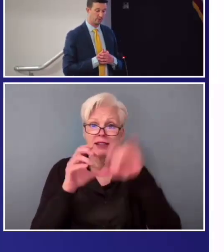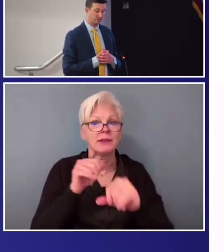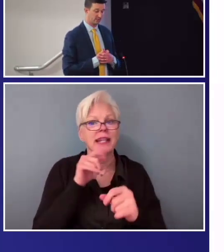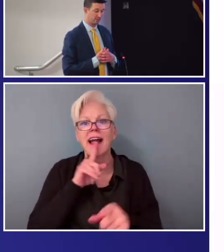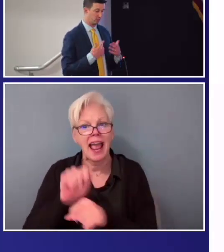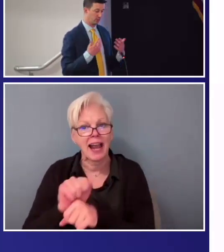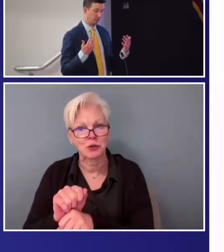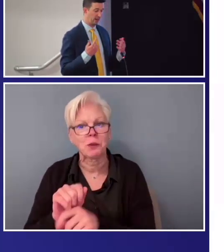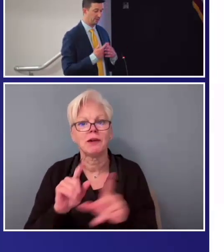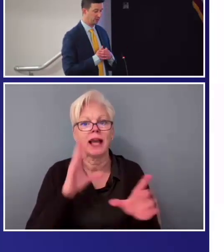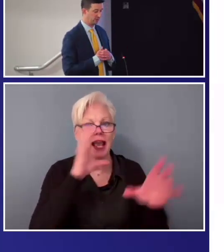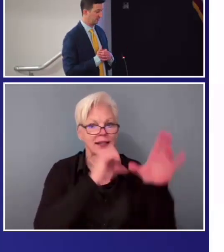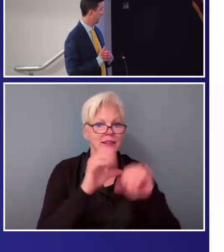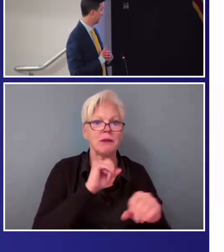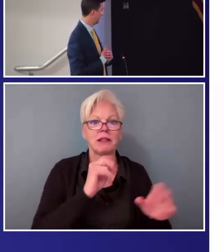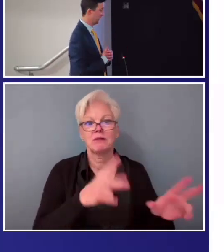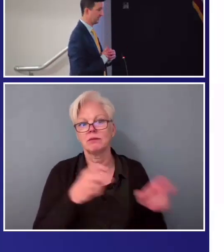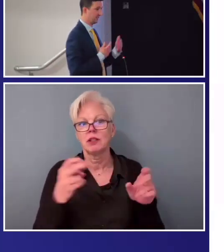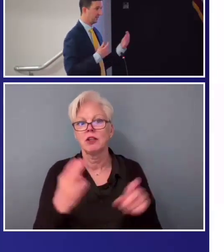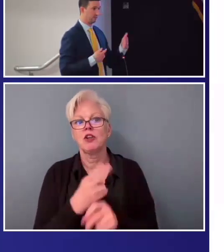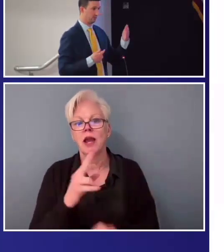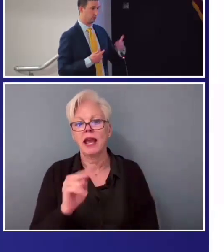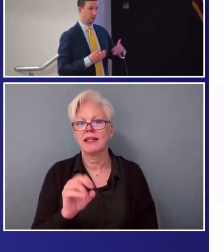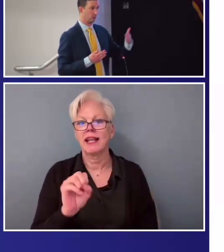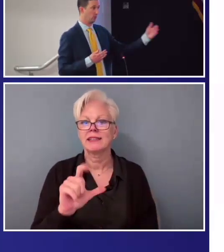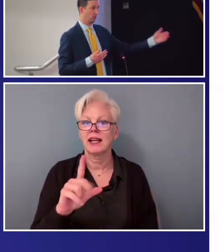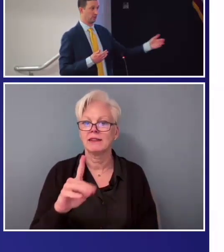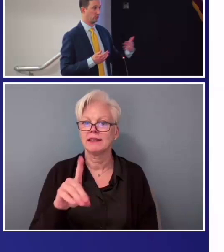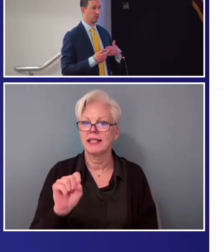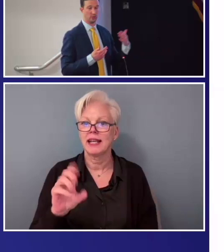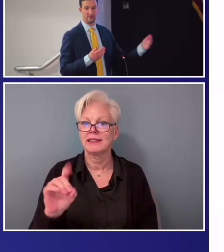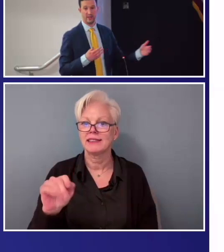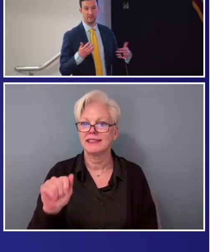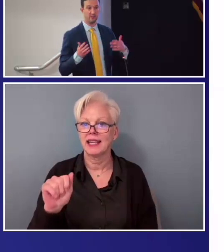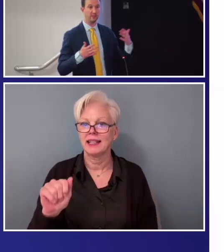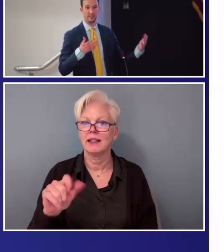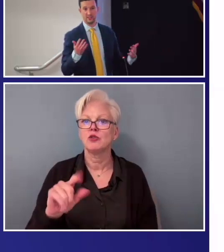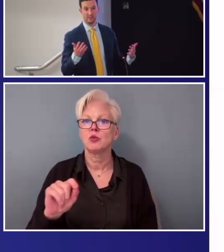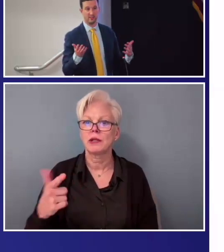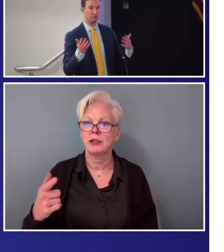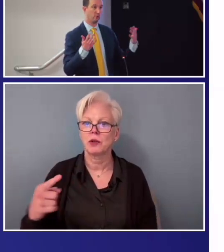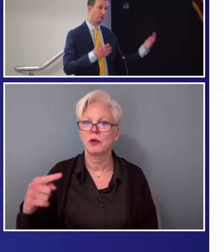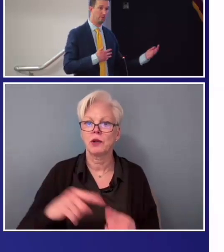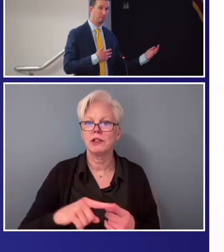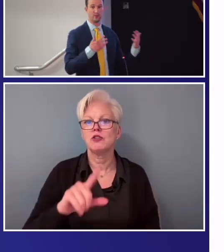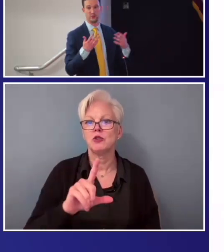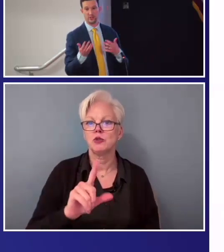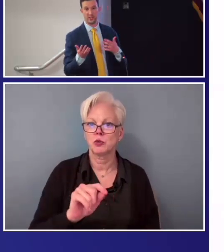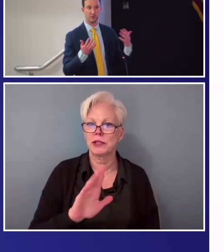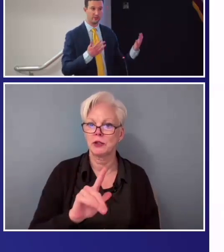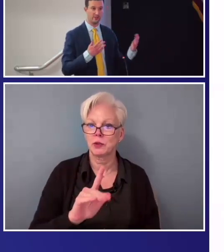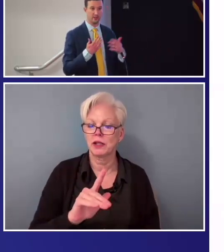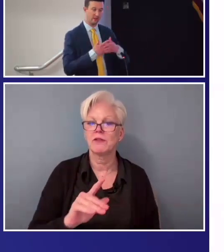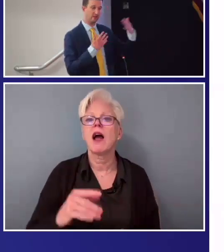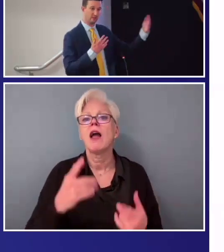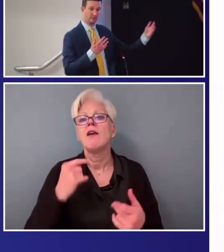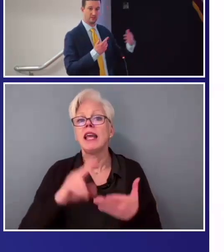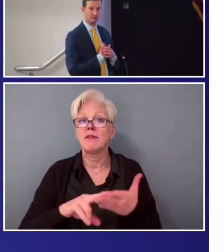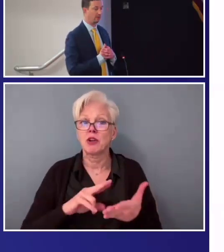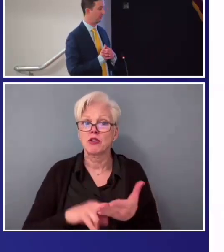These estimates were derived using NSLDS data from 2021 to 2025. To the extent that enrollment patterns change or anything, obviously this --